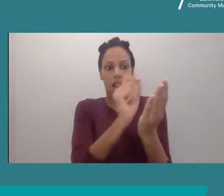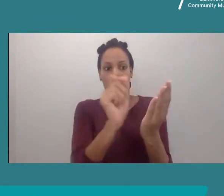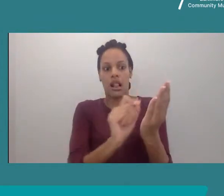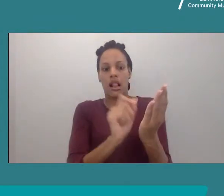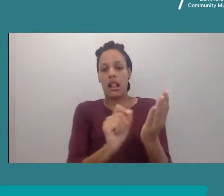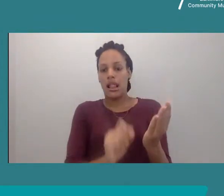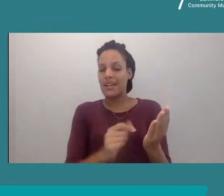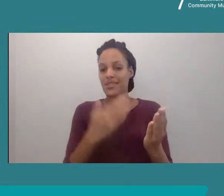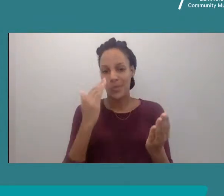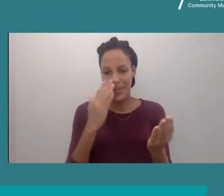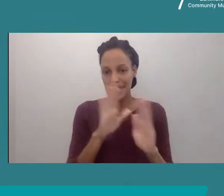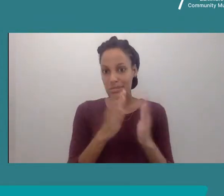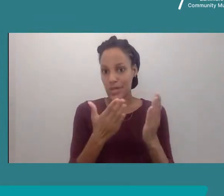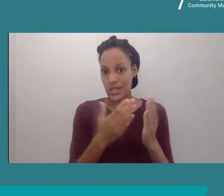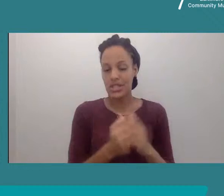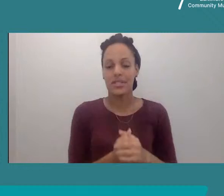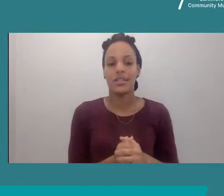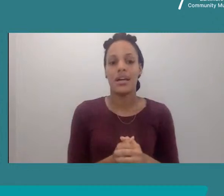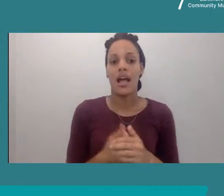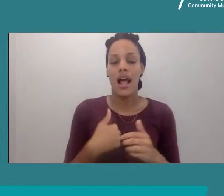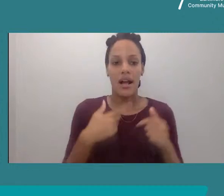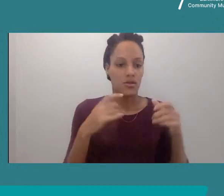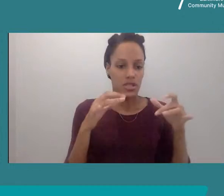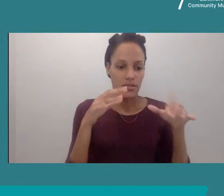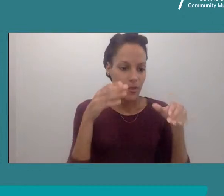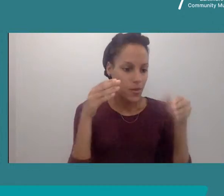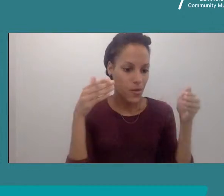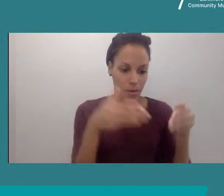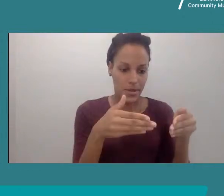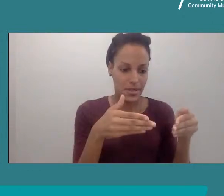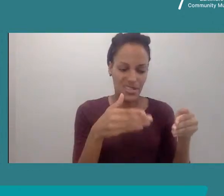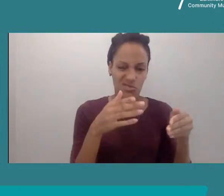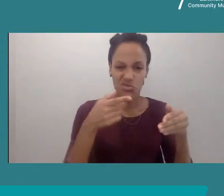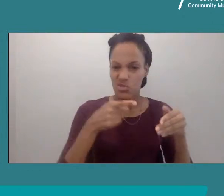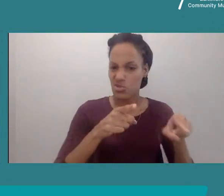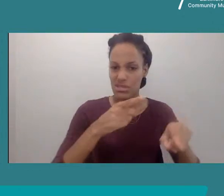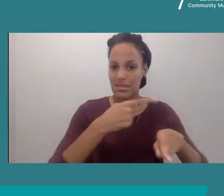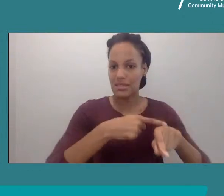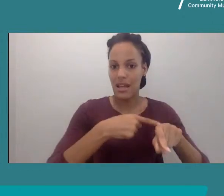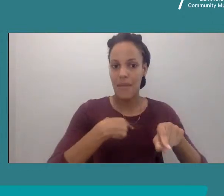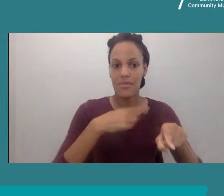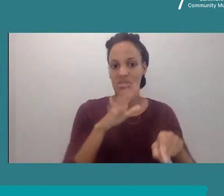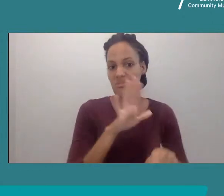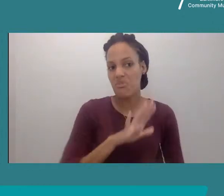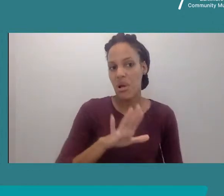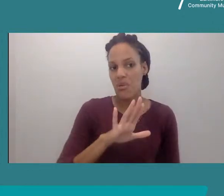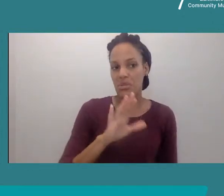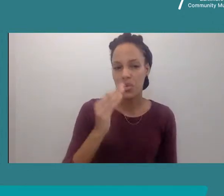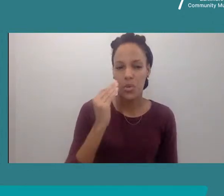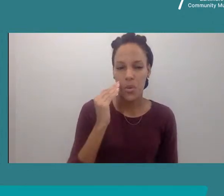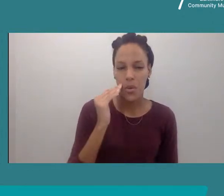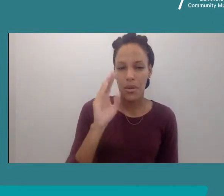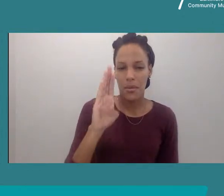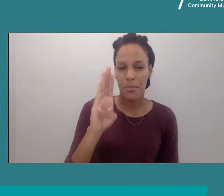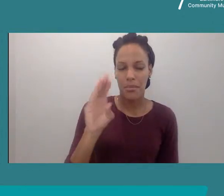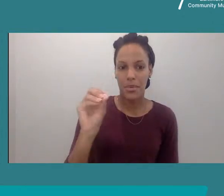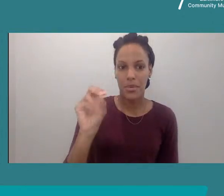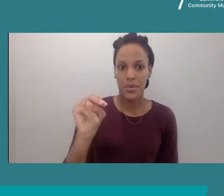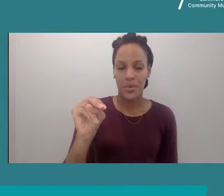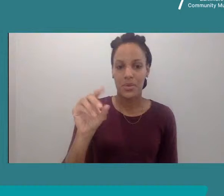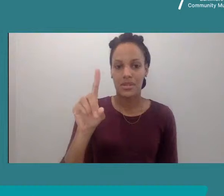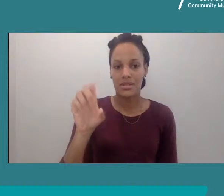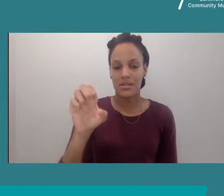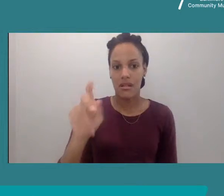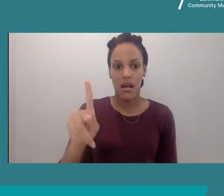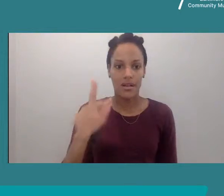And the thing I was consuming at the time was the Boon Docs comic strip, I loved it.